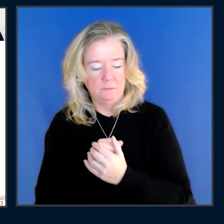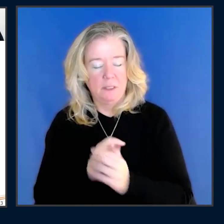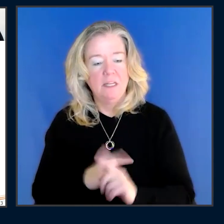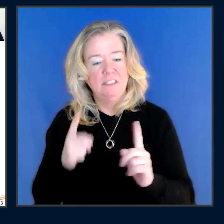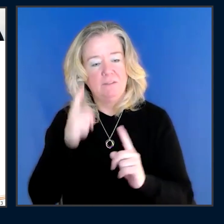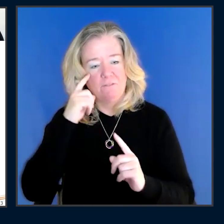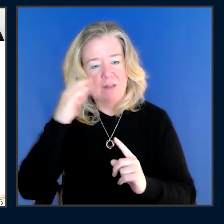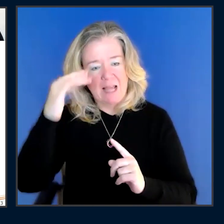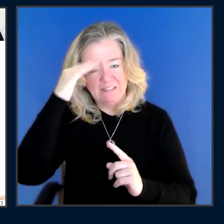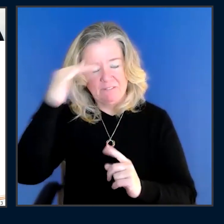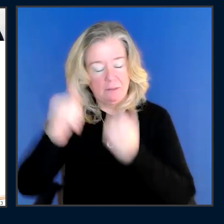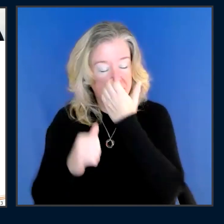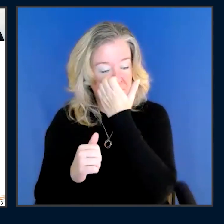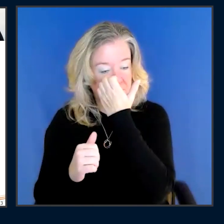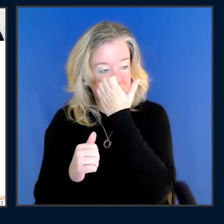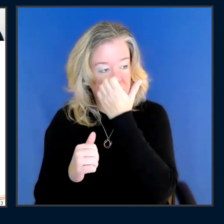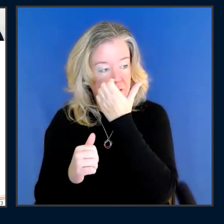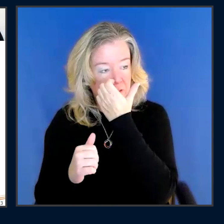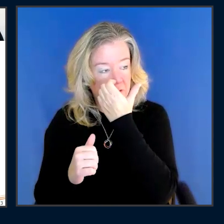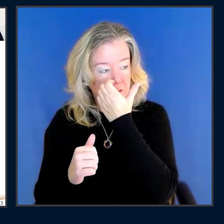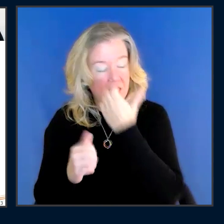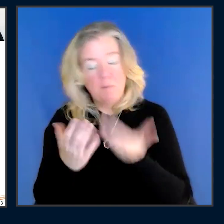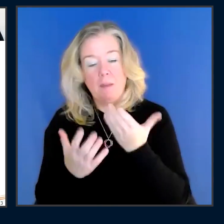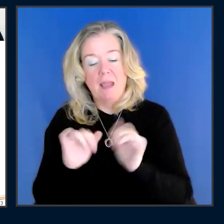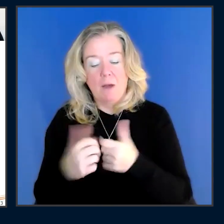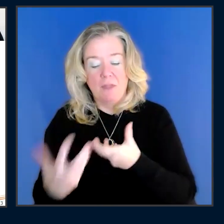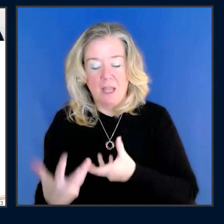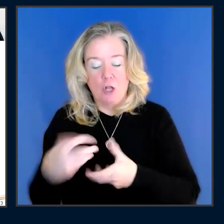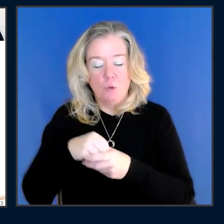and this could be of inclusive practices